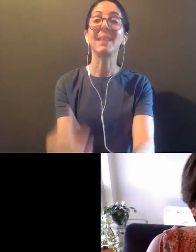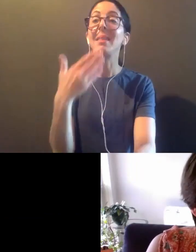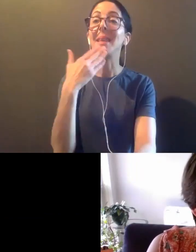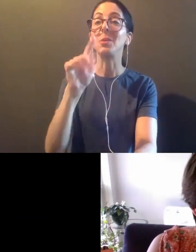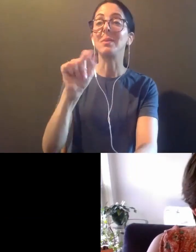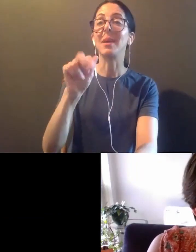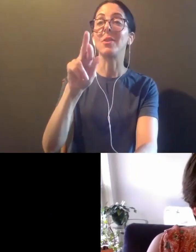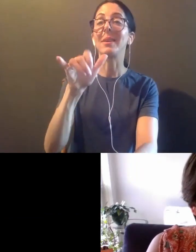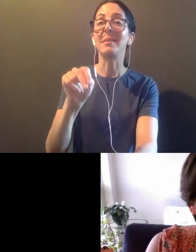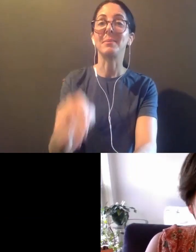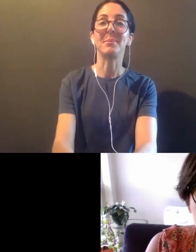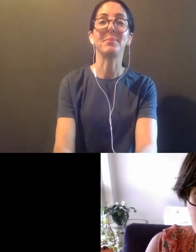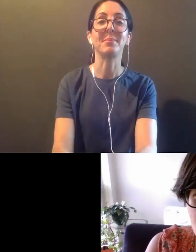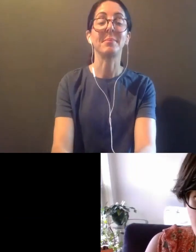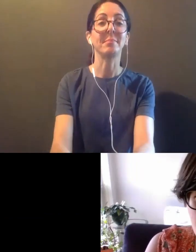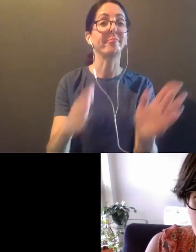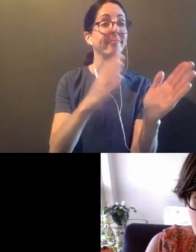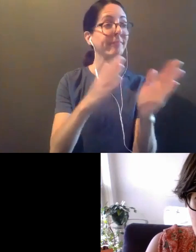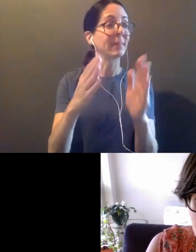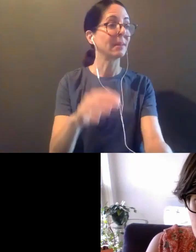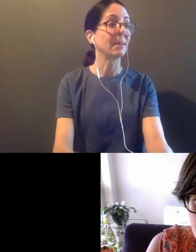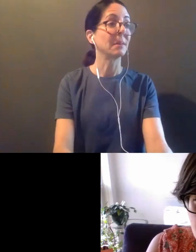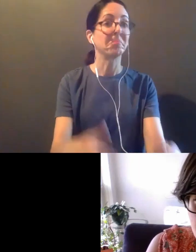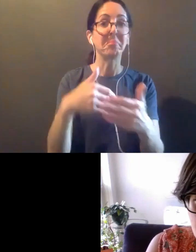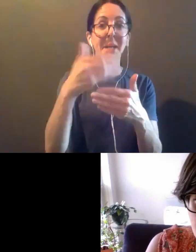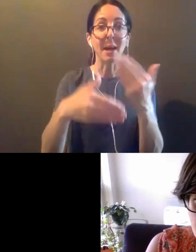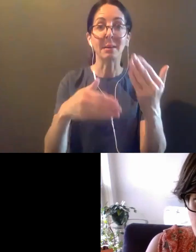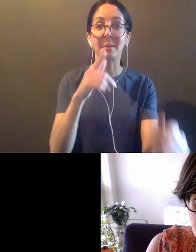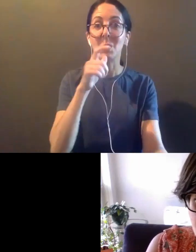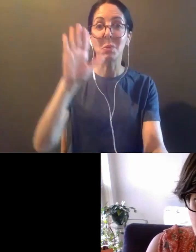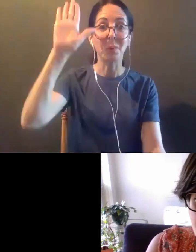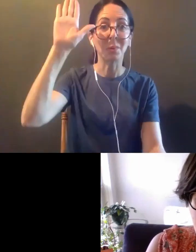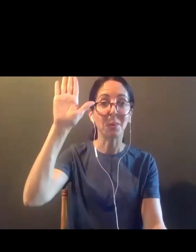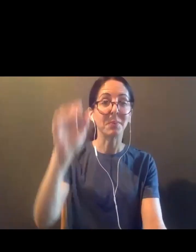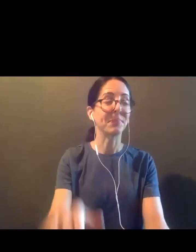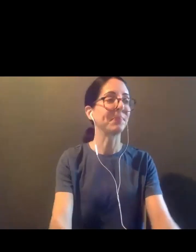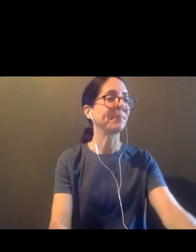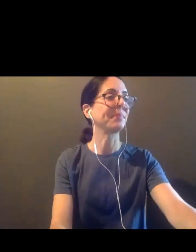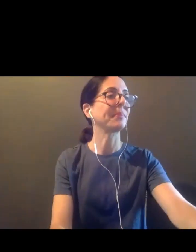Frances or Dilshad, do you want to go next? Who wants to go next?